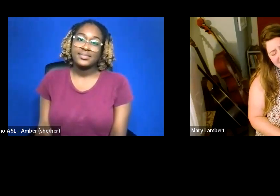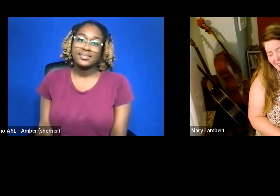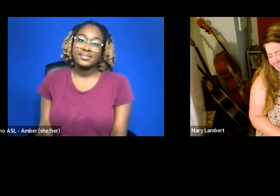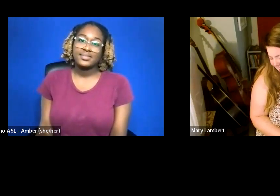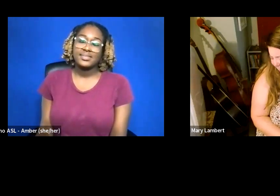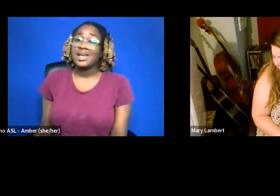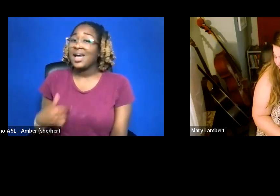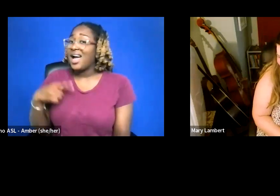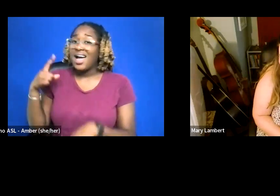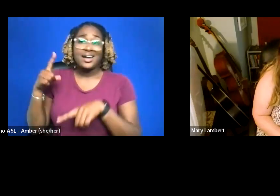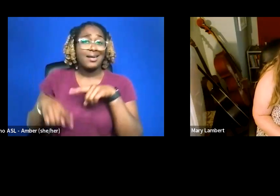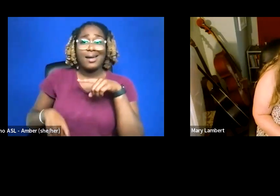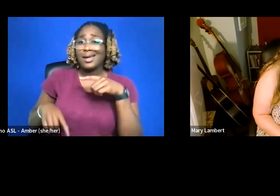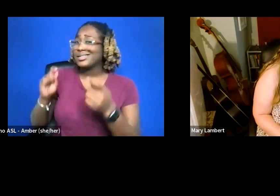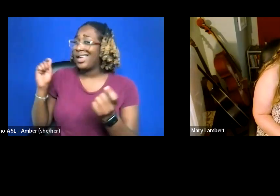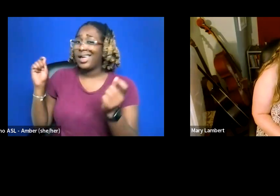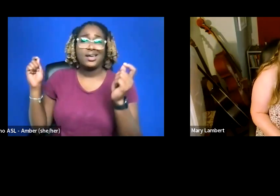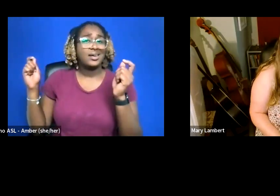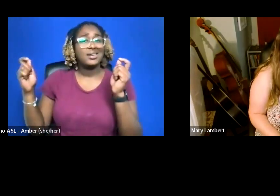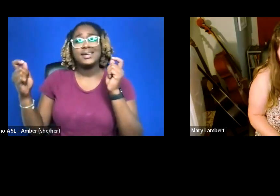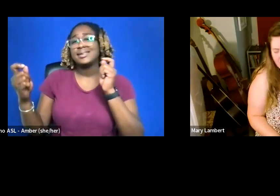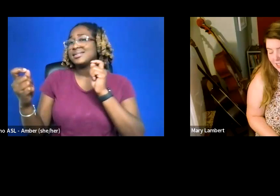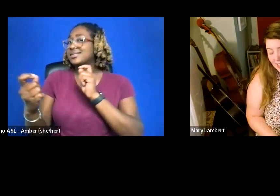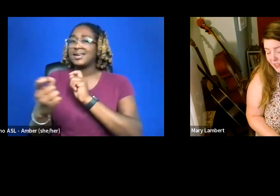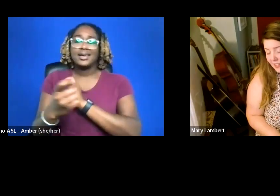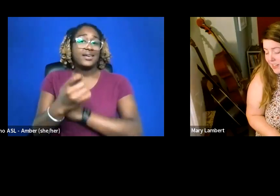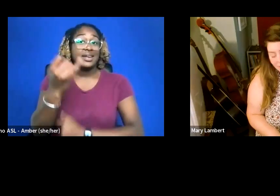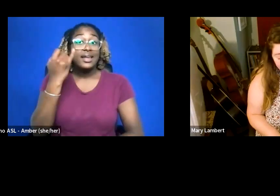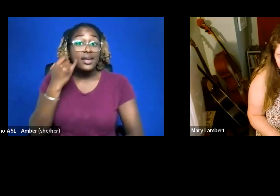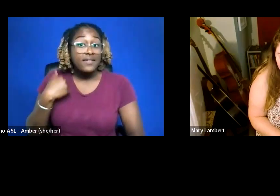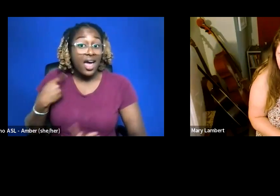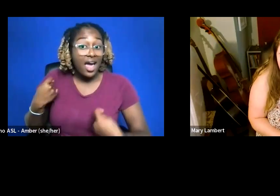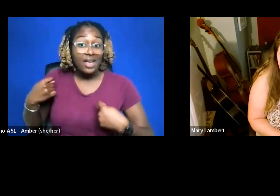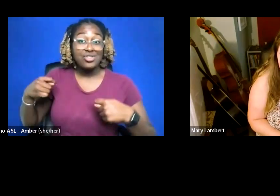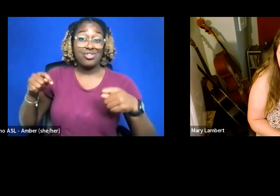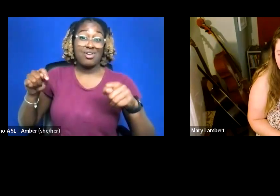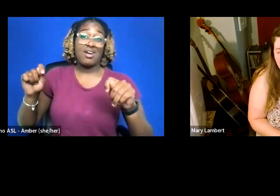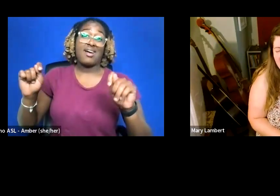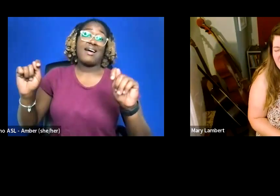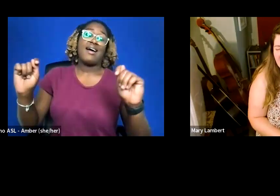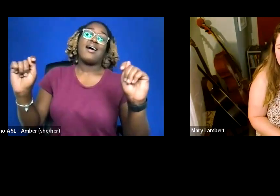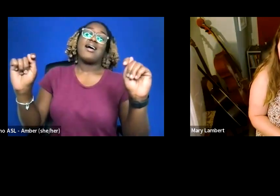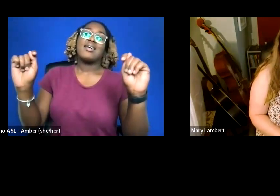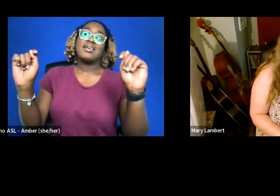And that can change. Even if I try.